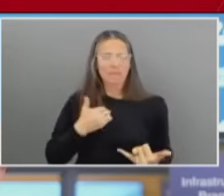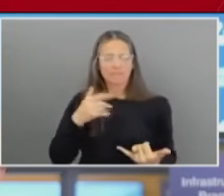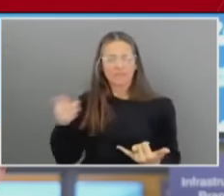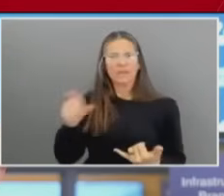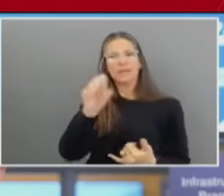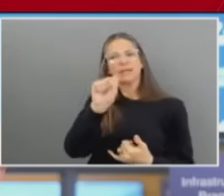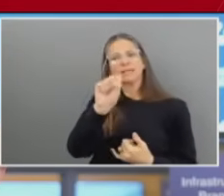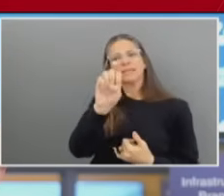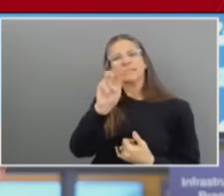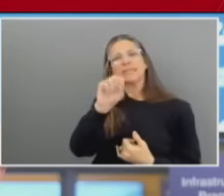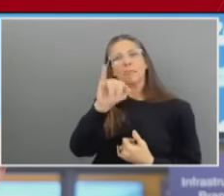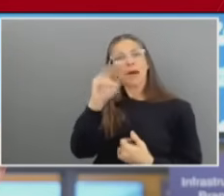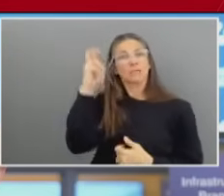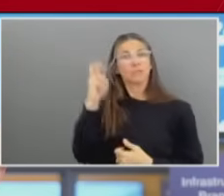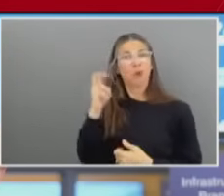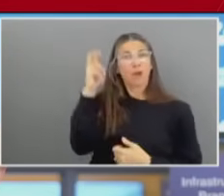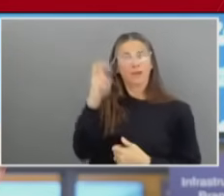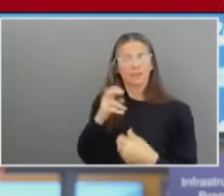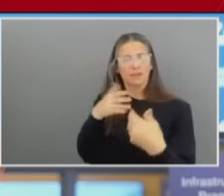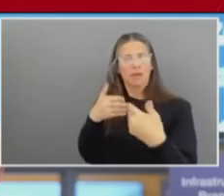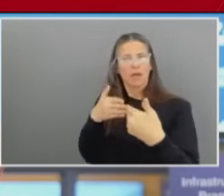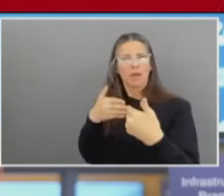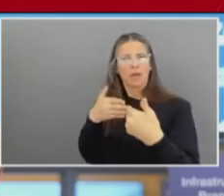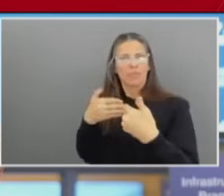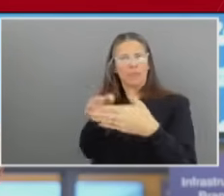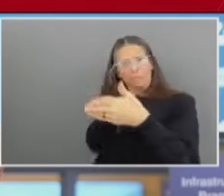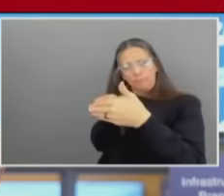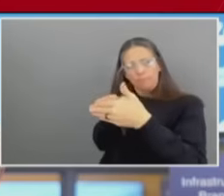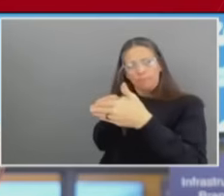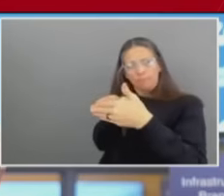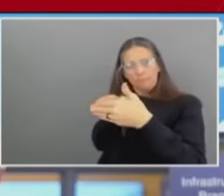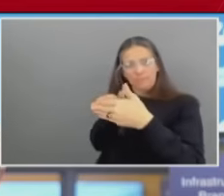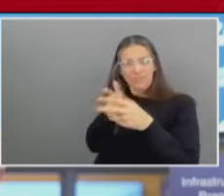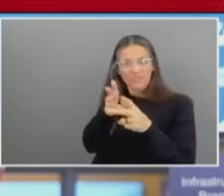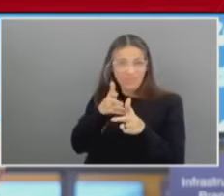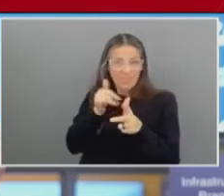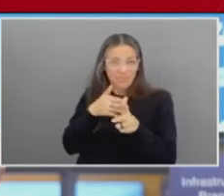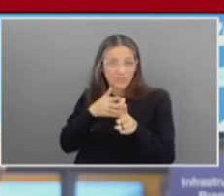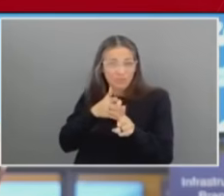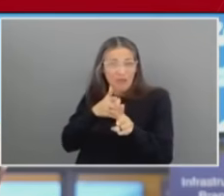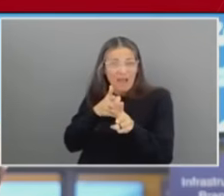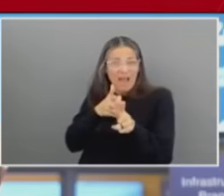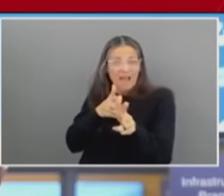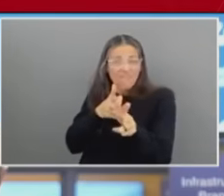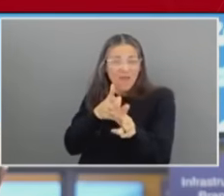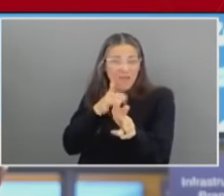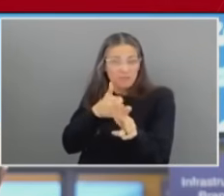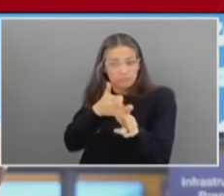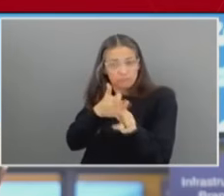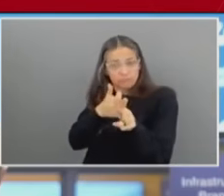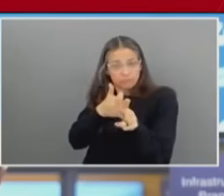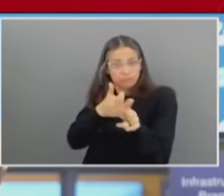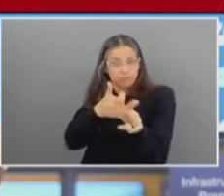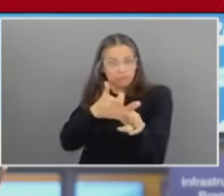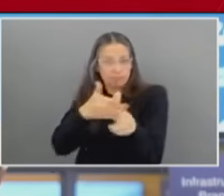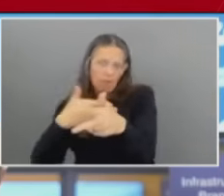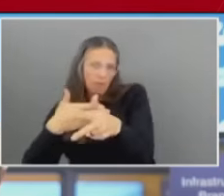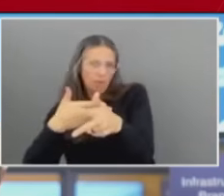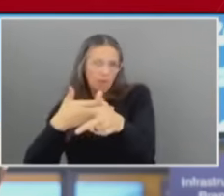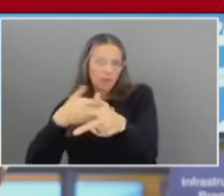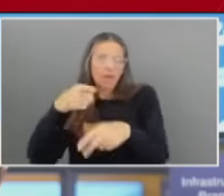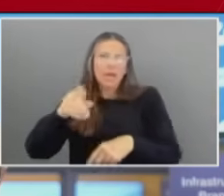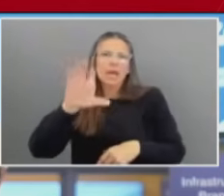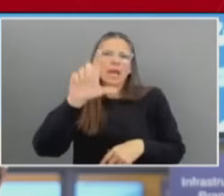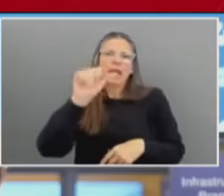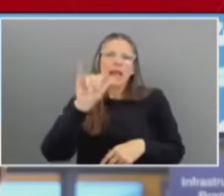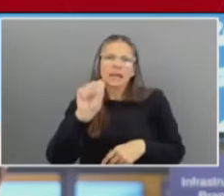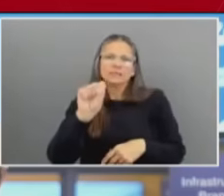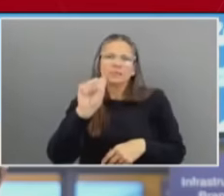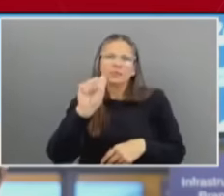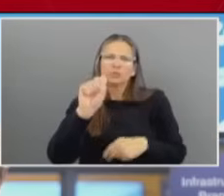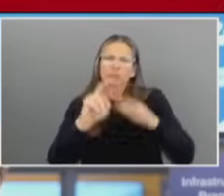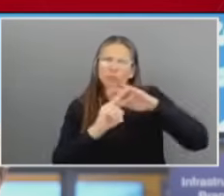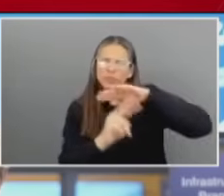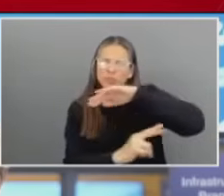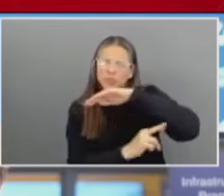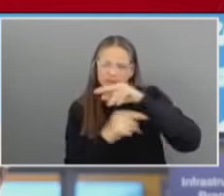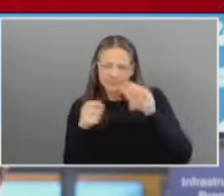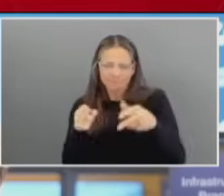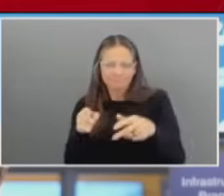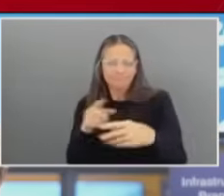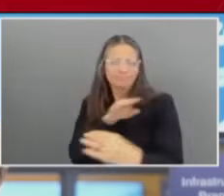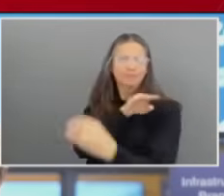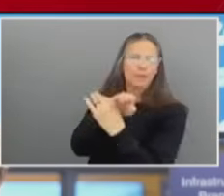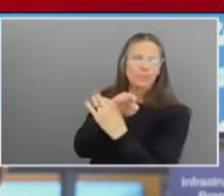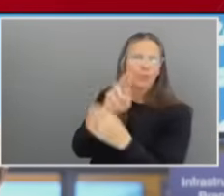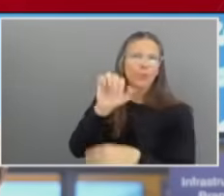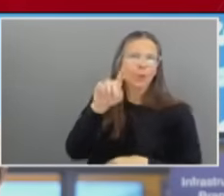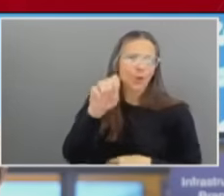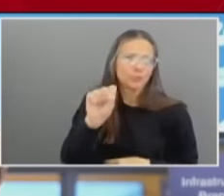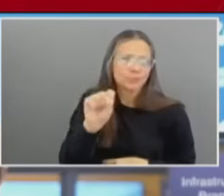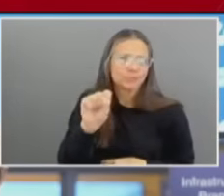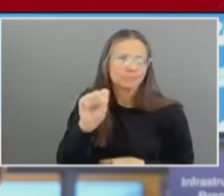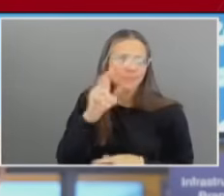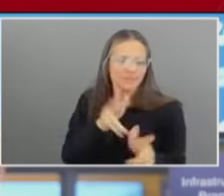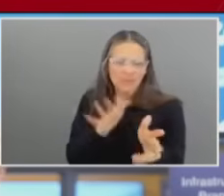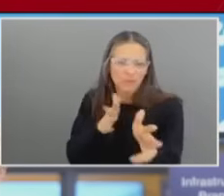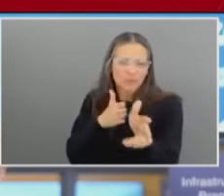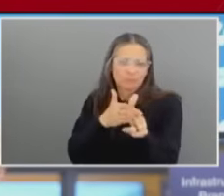HOWEVER, I JUST GOT LATE BREAKING NEWS THAT WE DO HAVE A JACKKNIFED SEMI IS BLOCKED, HAS BLOCKED SOUTHBOUND 75 JUST NORTH OF CLAYS FERRY BRIDGE.